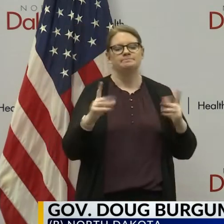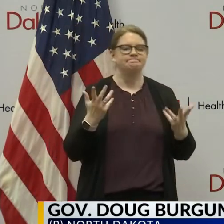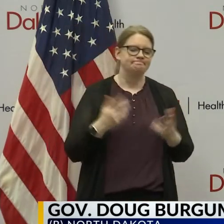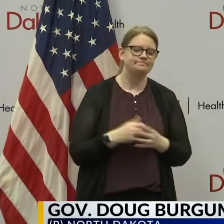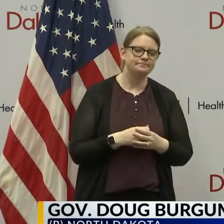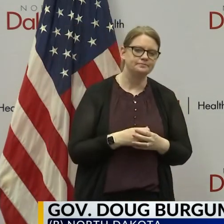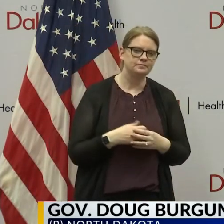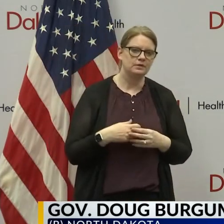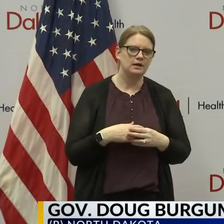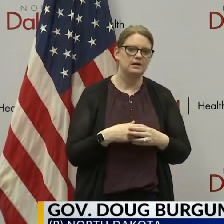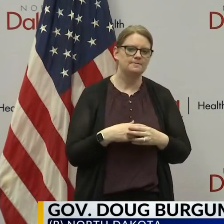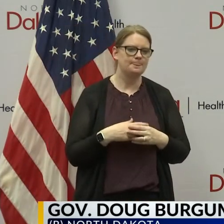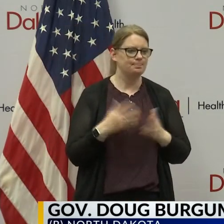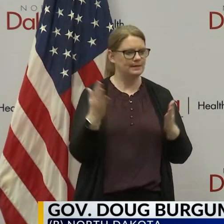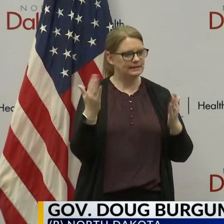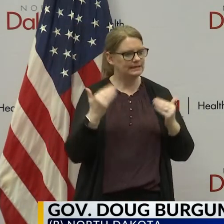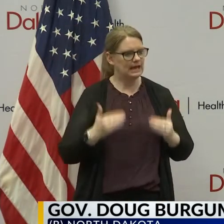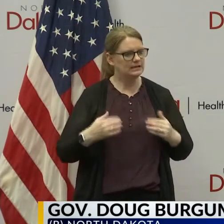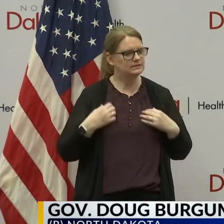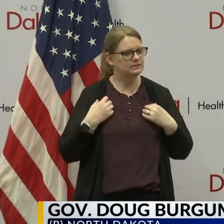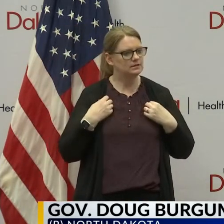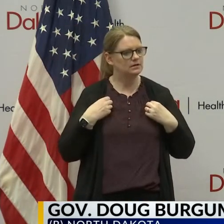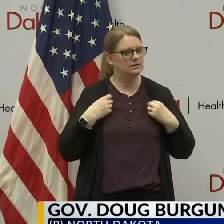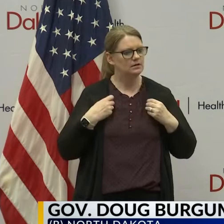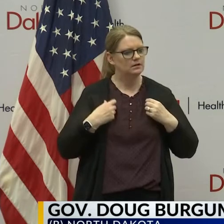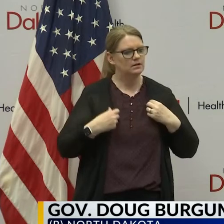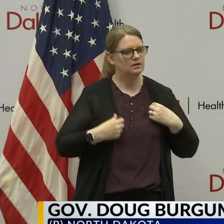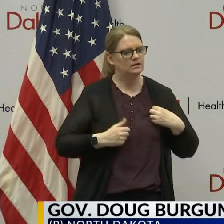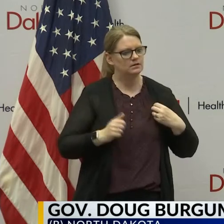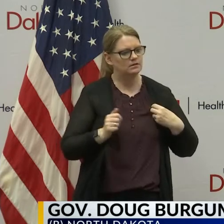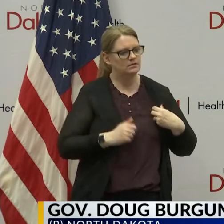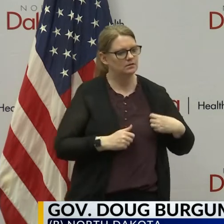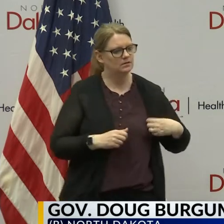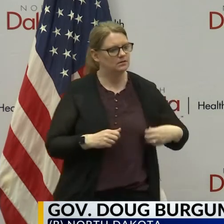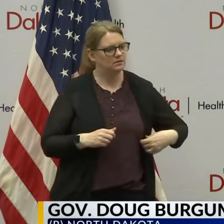WON'T GET ANY SLEEP FOR 7 DAYS AND WE THINK THAT'S WHAT IT WOULD TAKE TO GET UP ON THAT